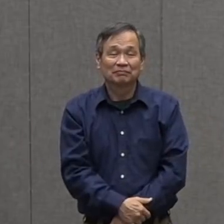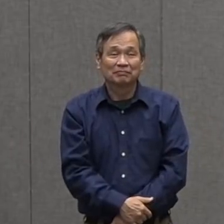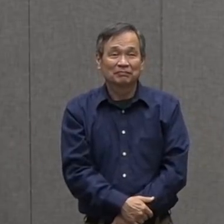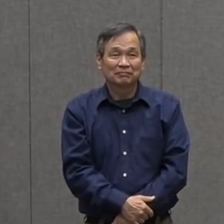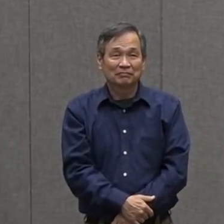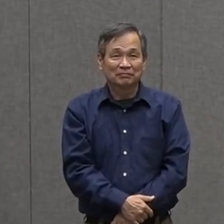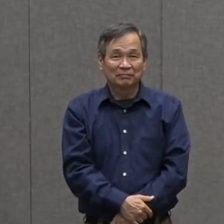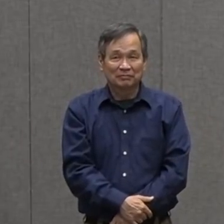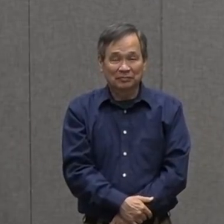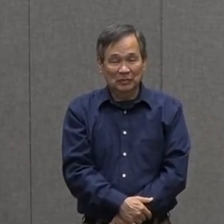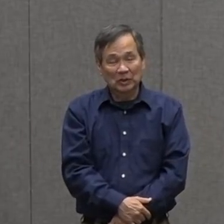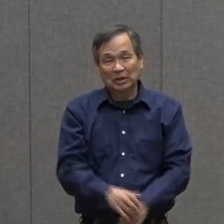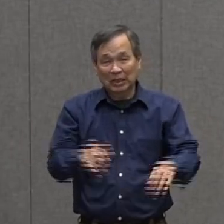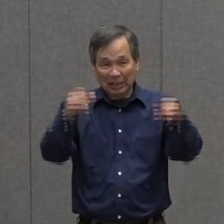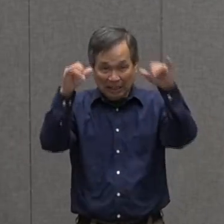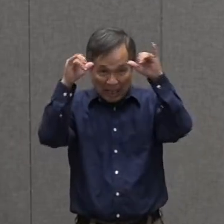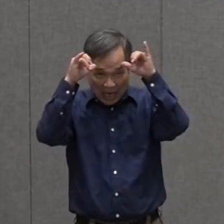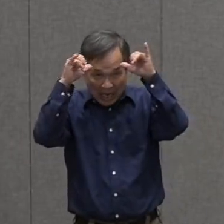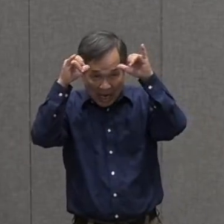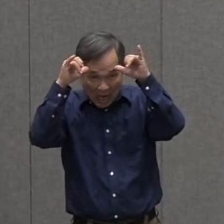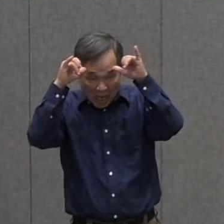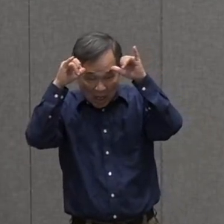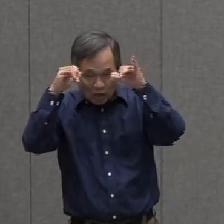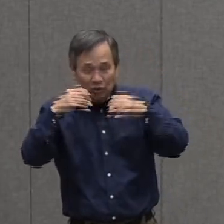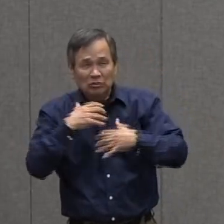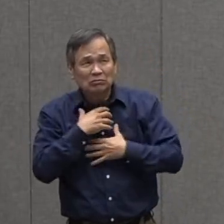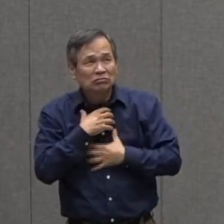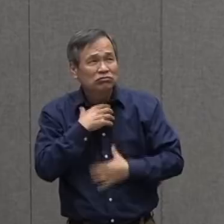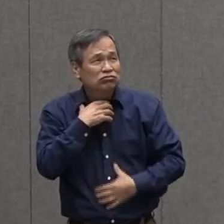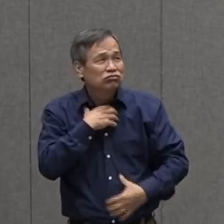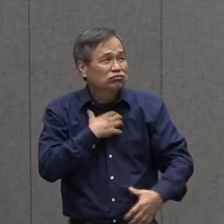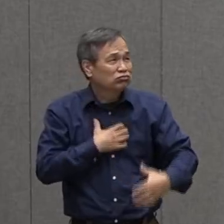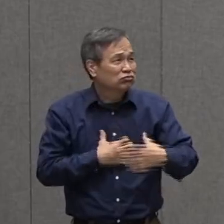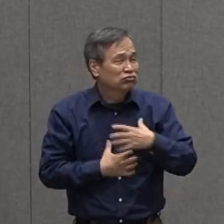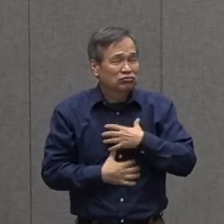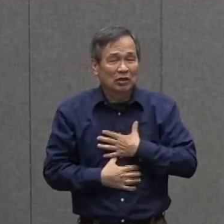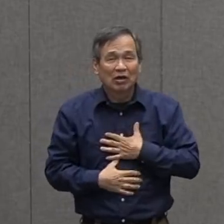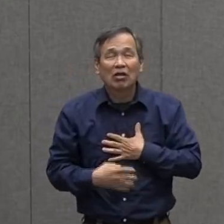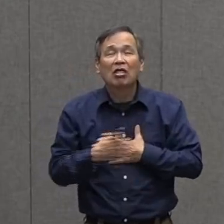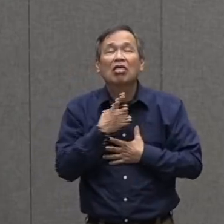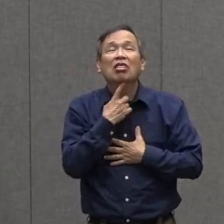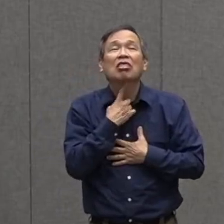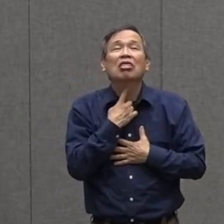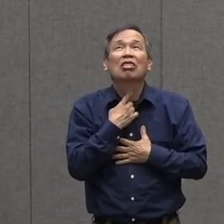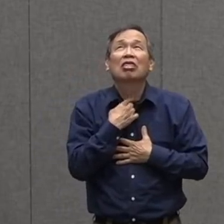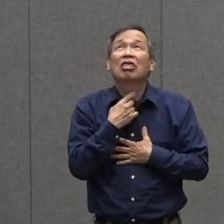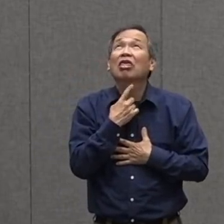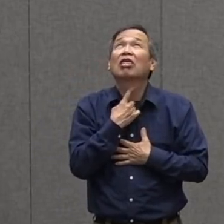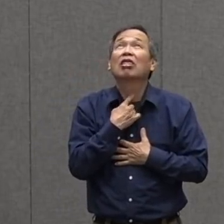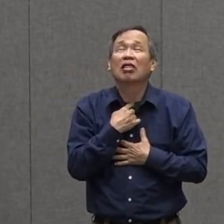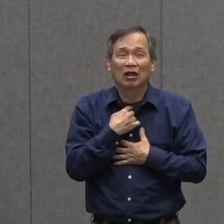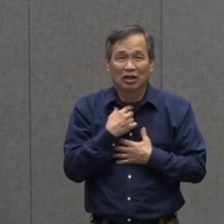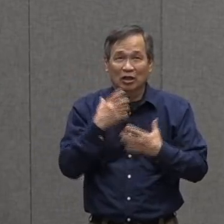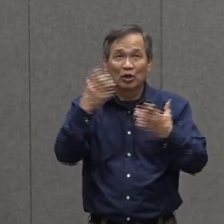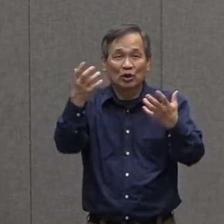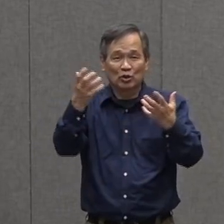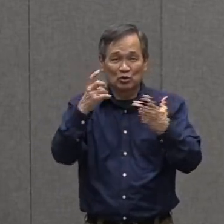"These are the cows all hungry and dry "who mooed for the rain to fall from the sky